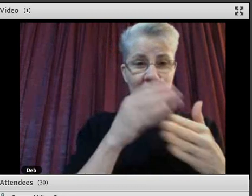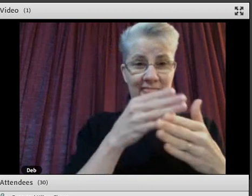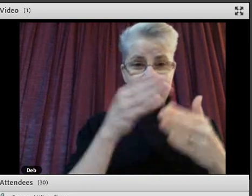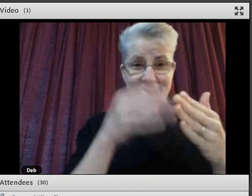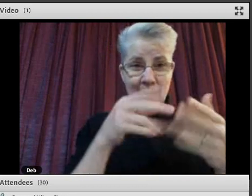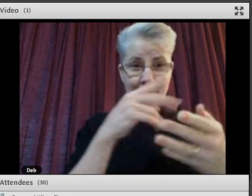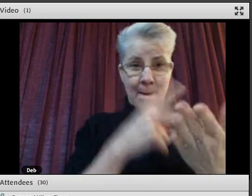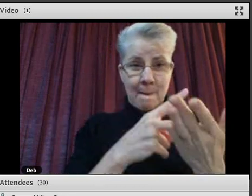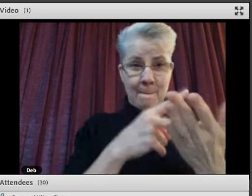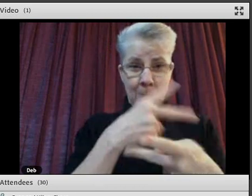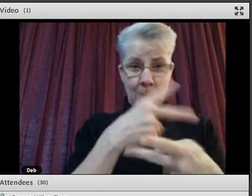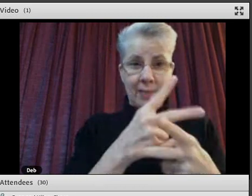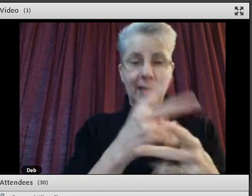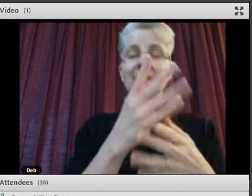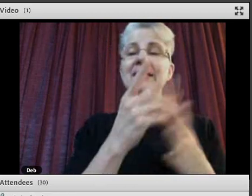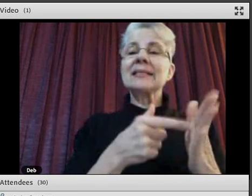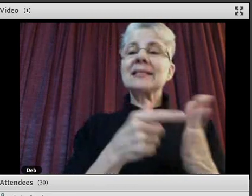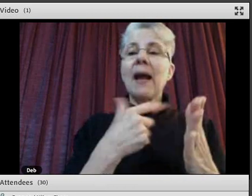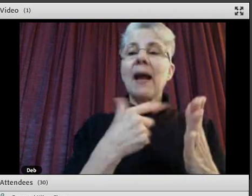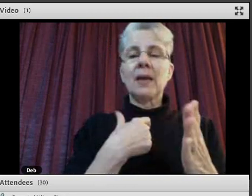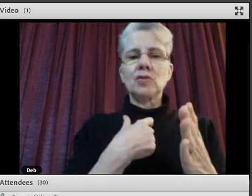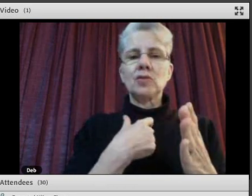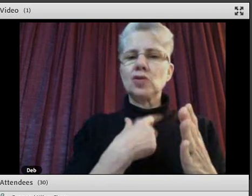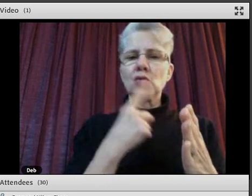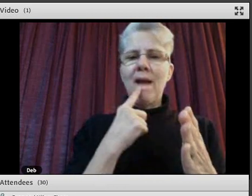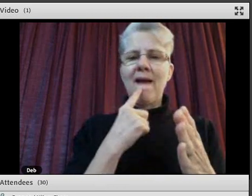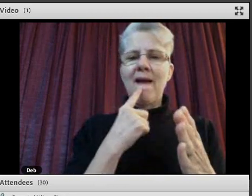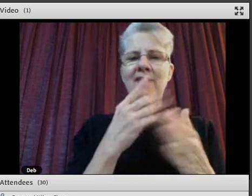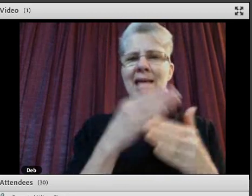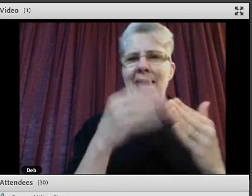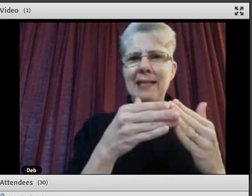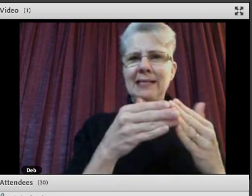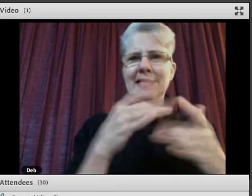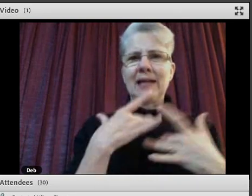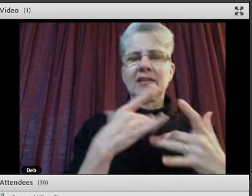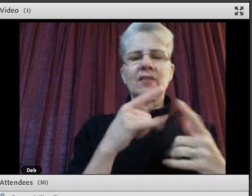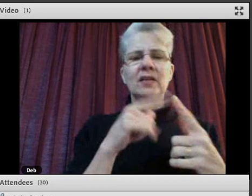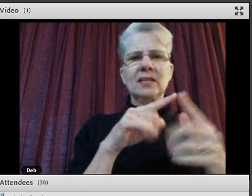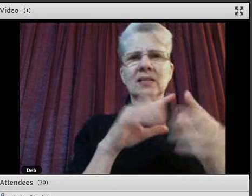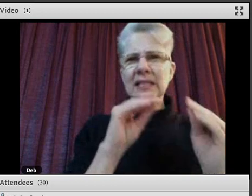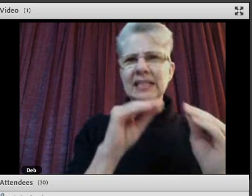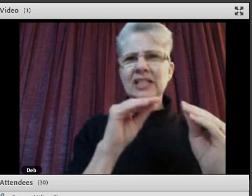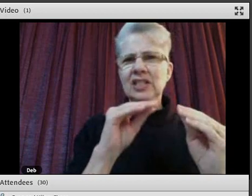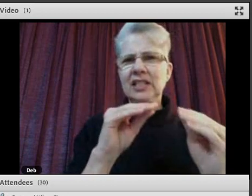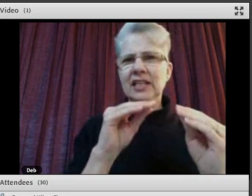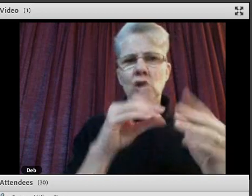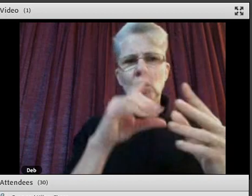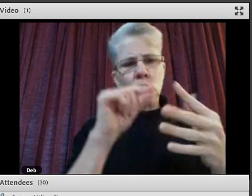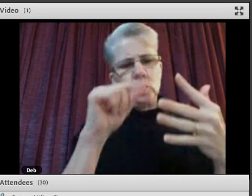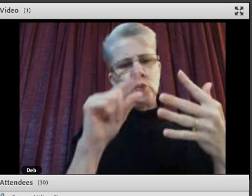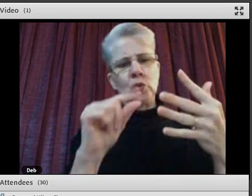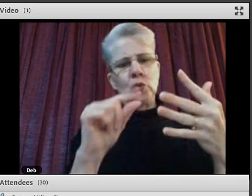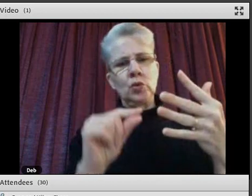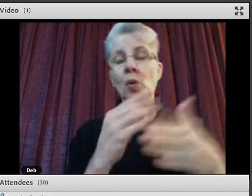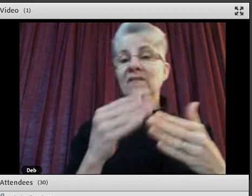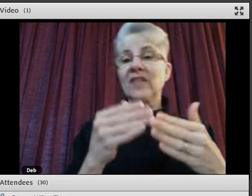a lot of times you have kind of closed-ended activities. It's very heavy on instruction. Do this, do that, do this, okay, you're done. It's highly structured and it's highly modelled.